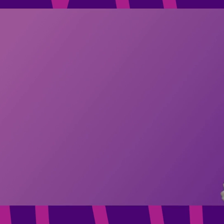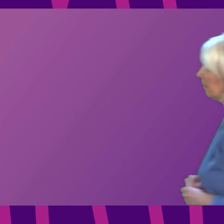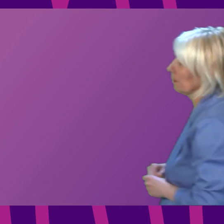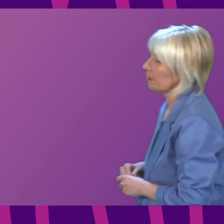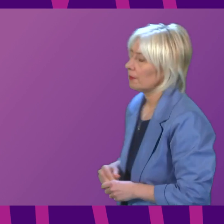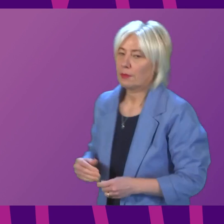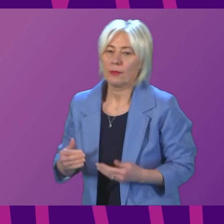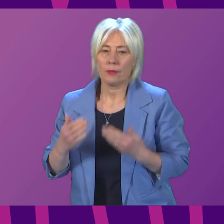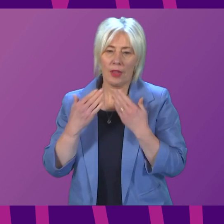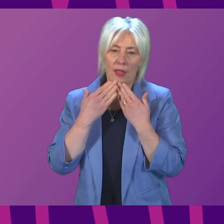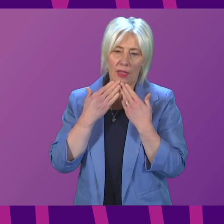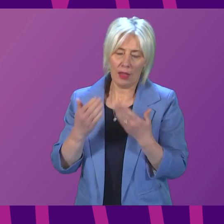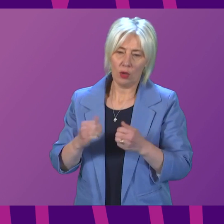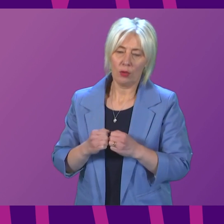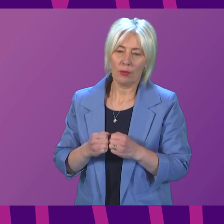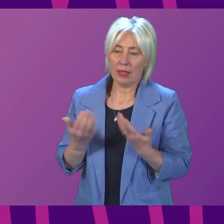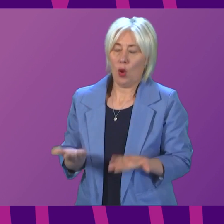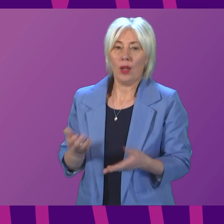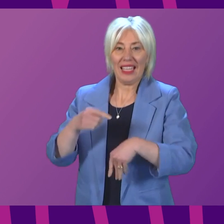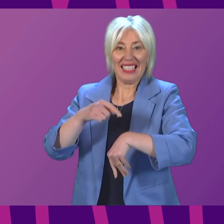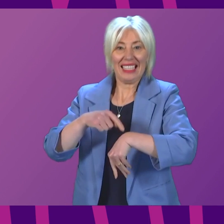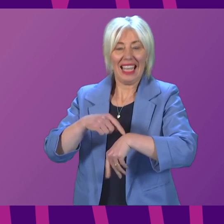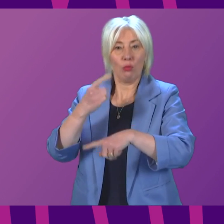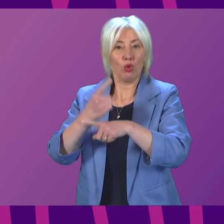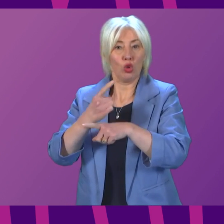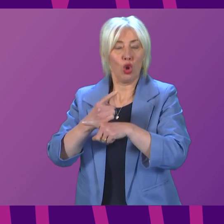Today is time to talk day, which is the nation’s biggest mental health conversation.